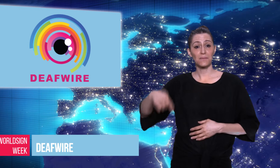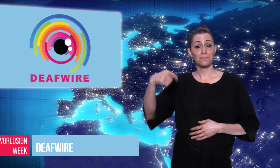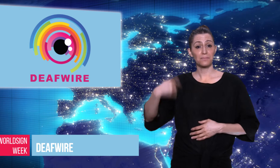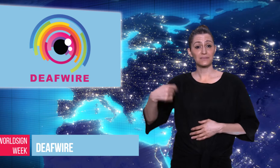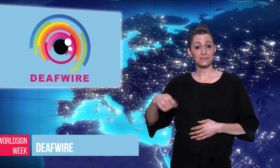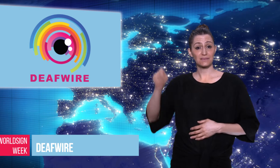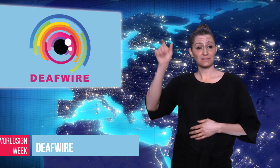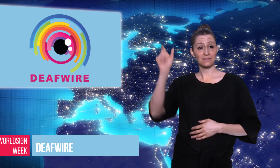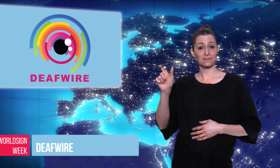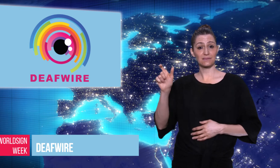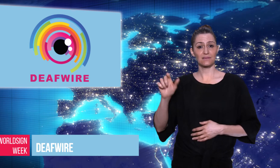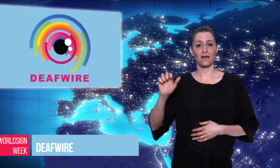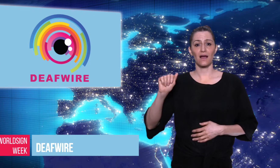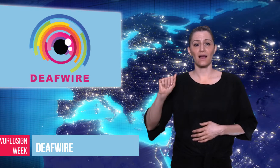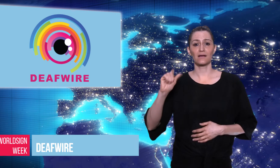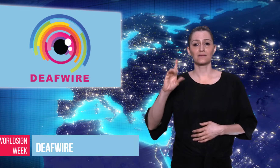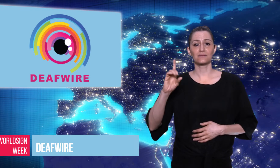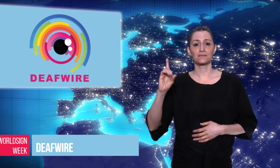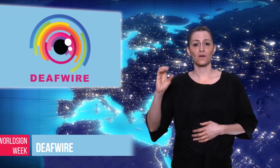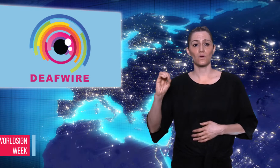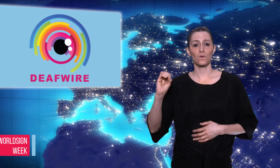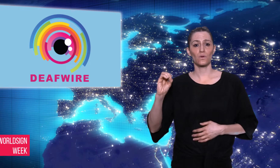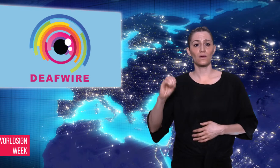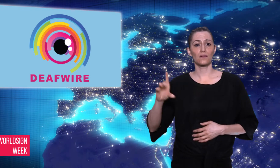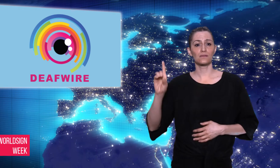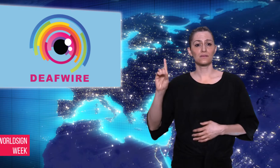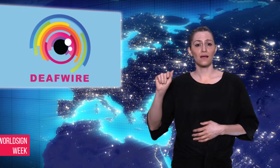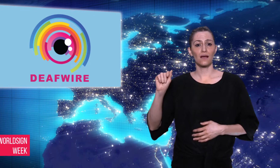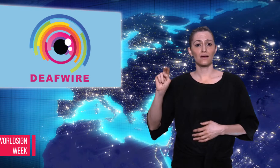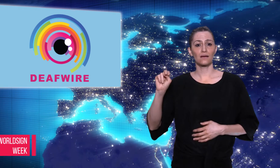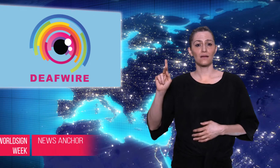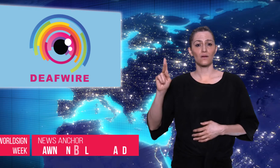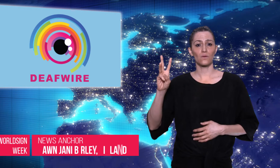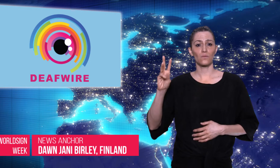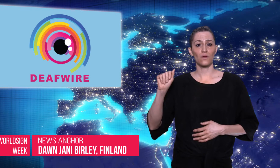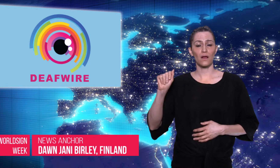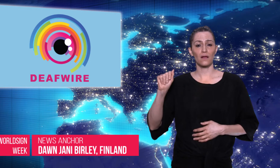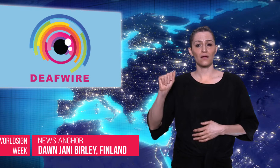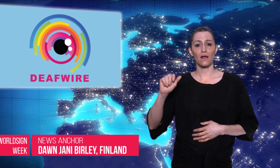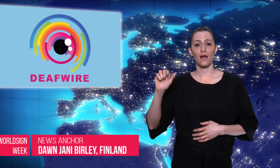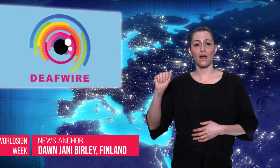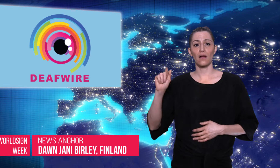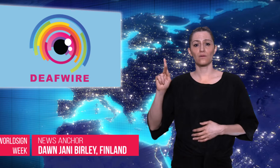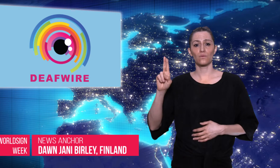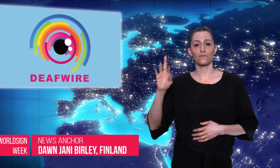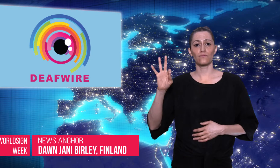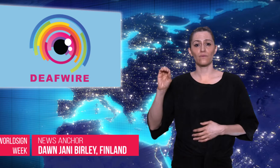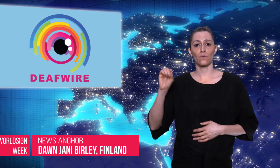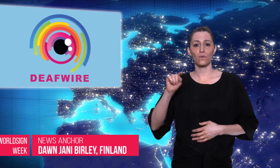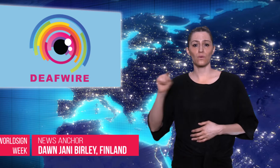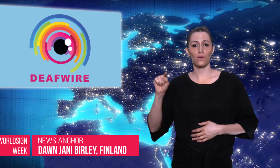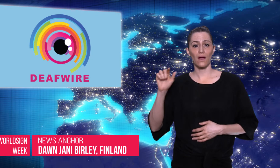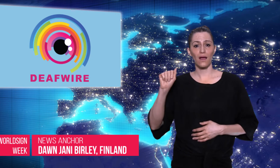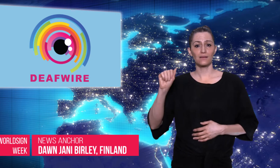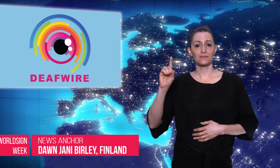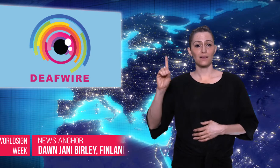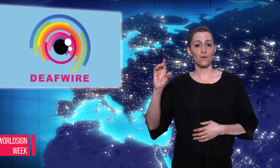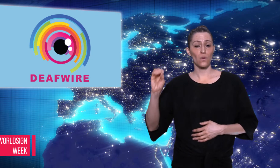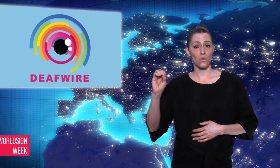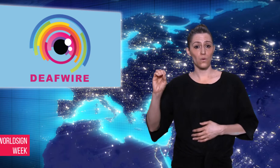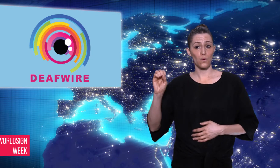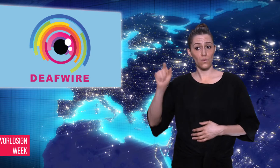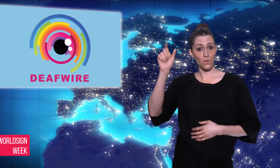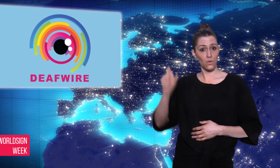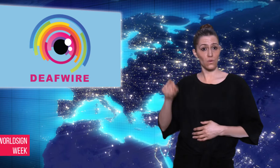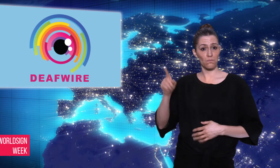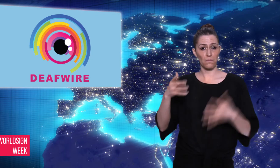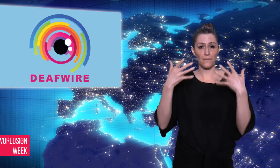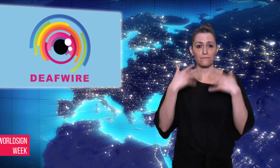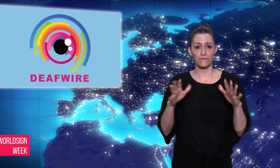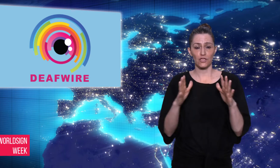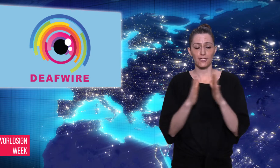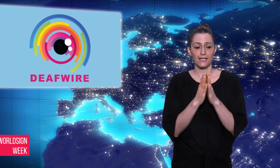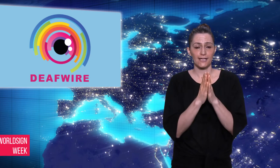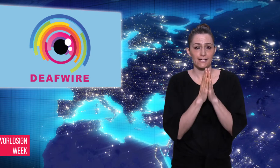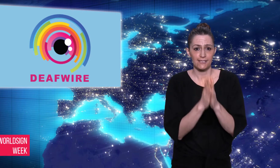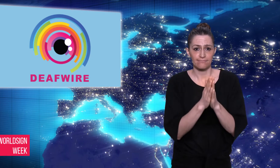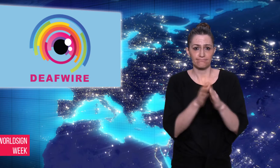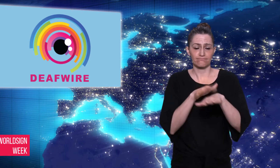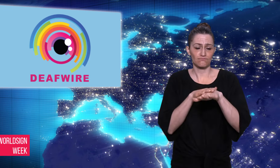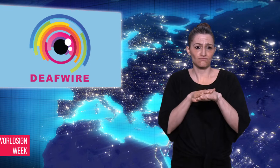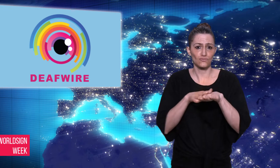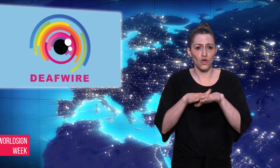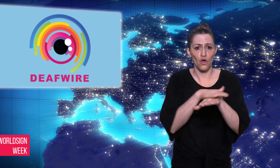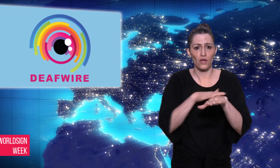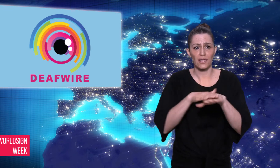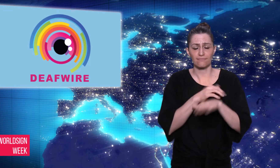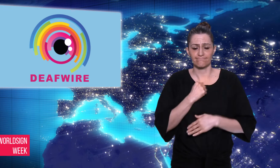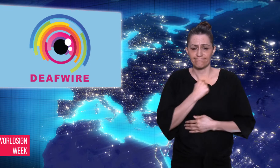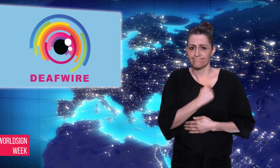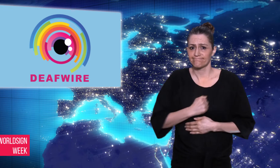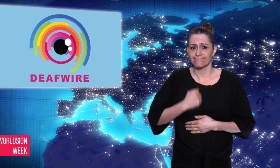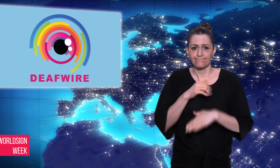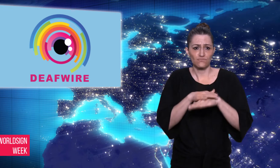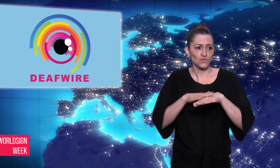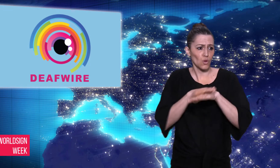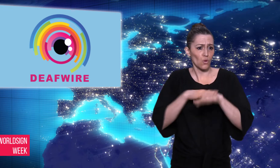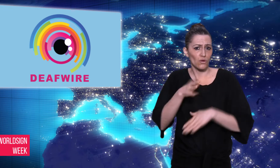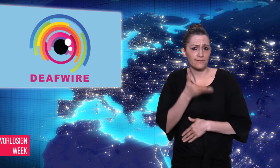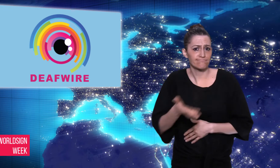Dawn: President Addo Dankwa Akufo-Addo has apologized to